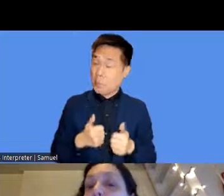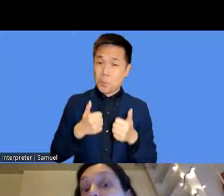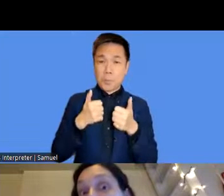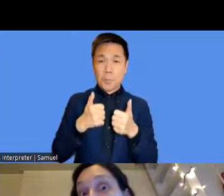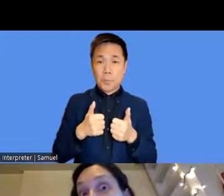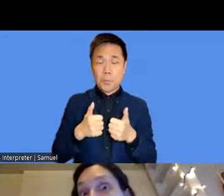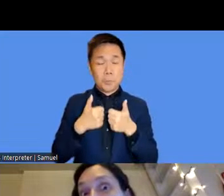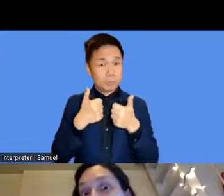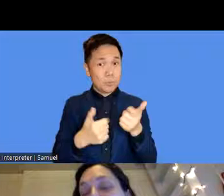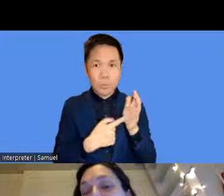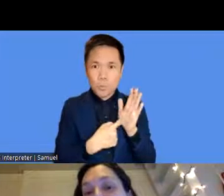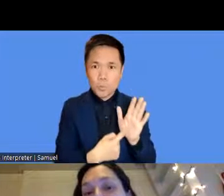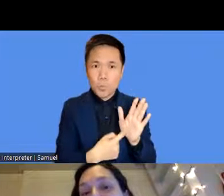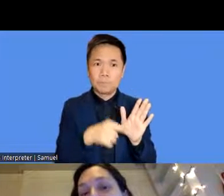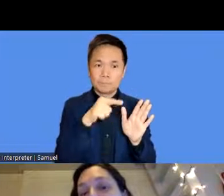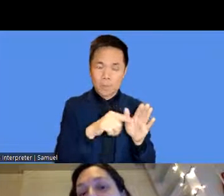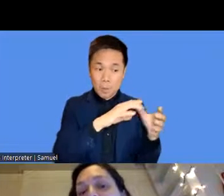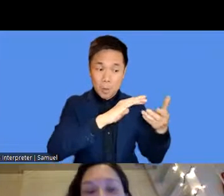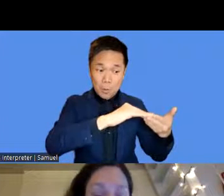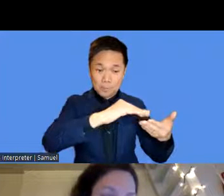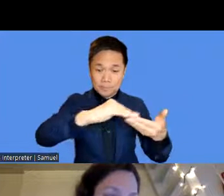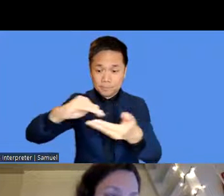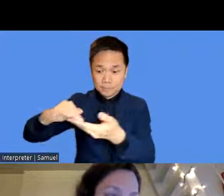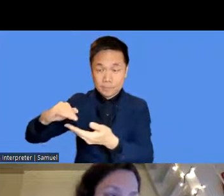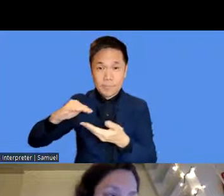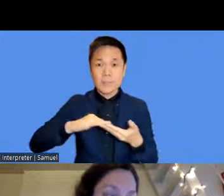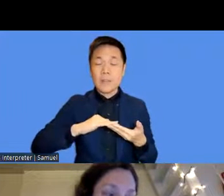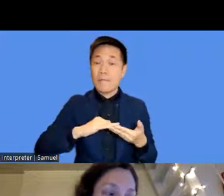of the a collaborative looking at different forms of citizen data.